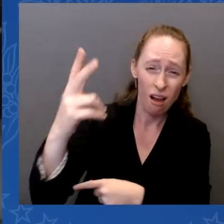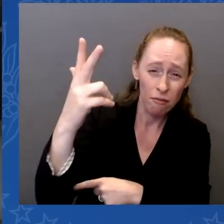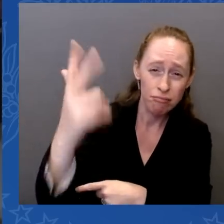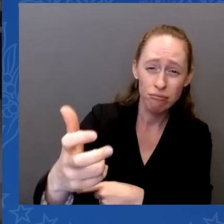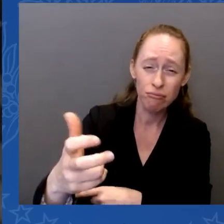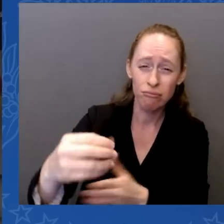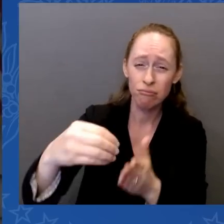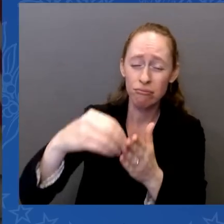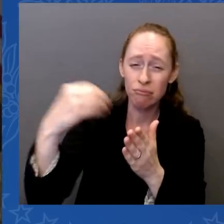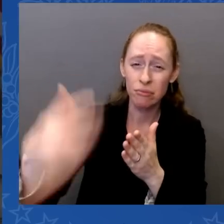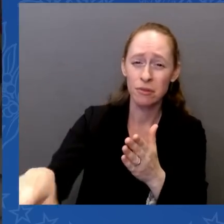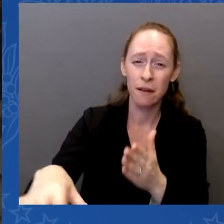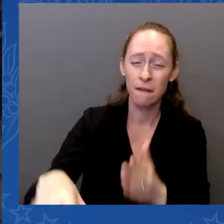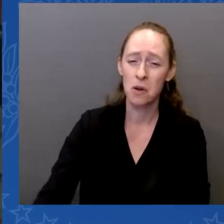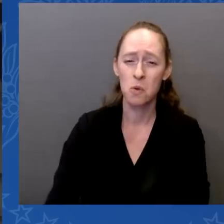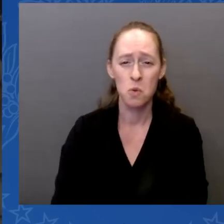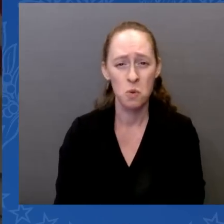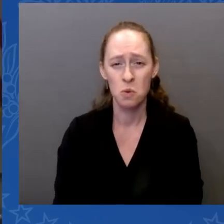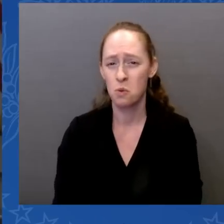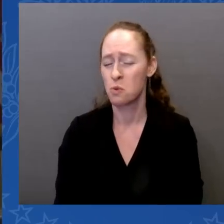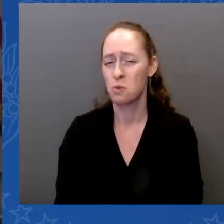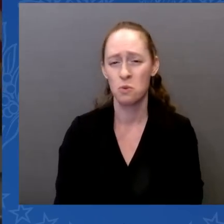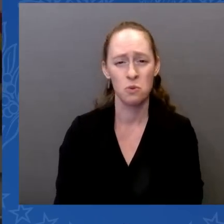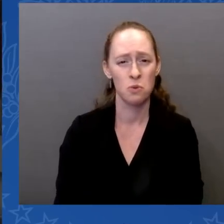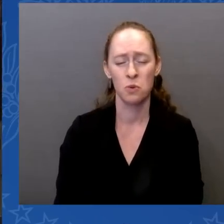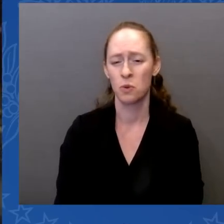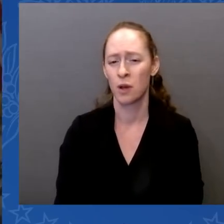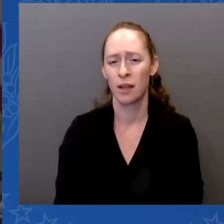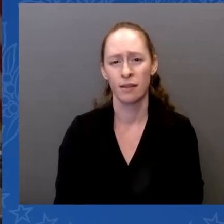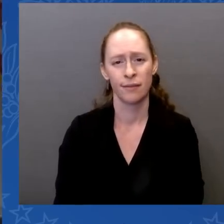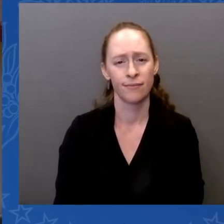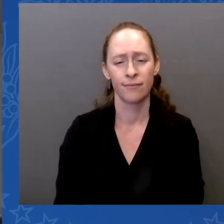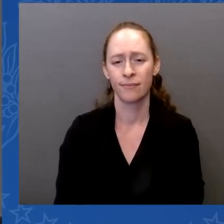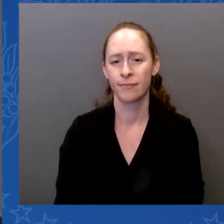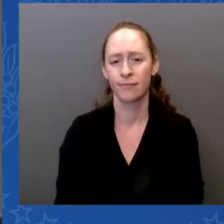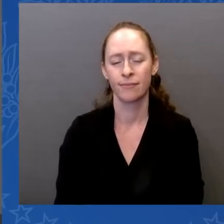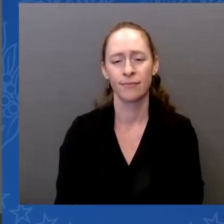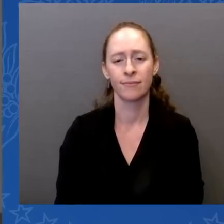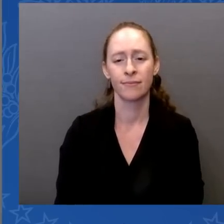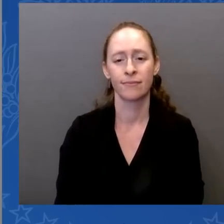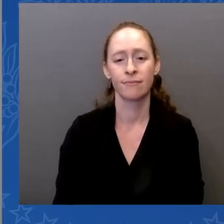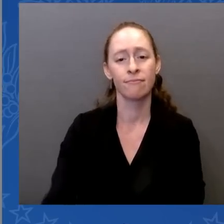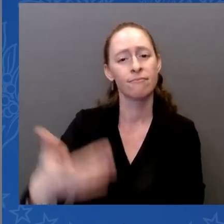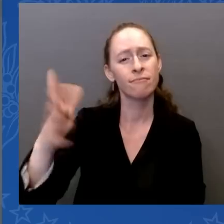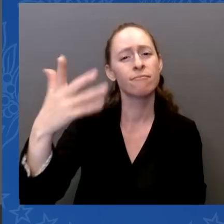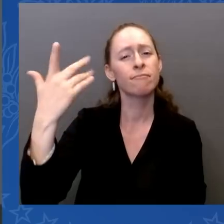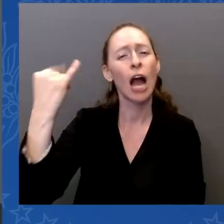Imagine being the parent of a kid suffering from Type 1 diabetes knowing you didn't have the money.